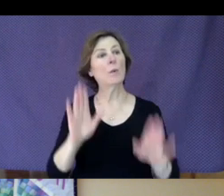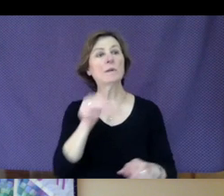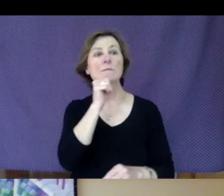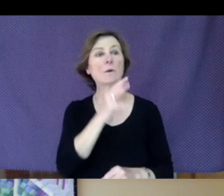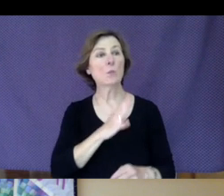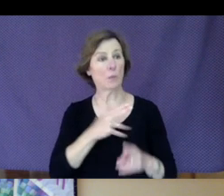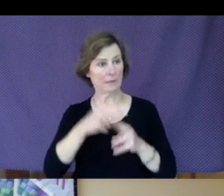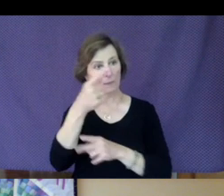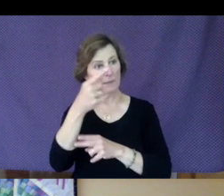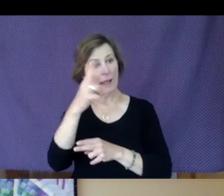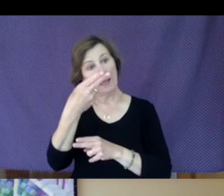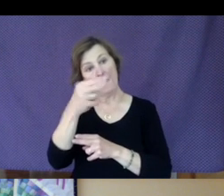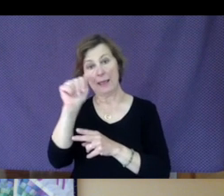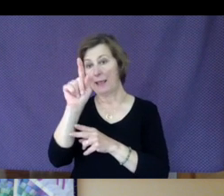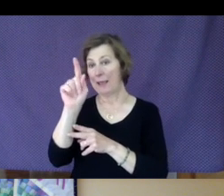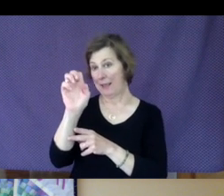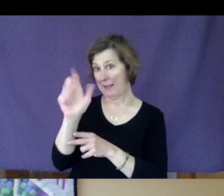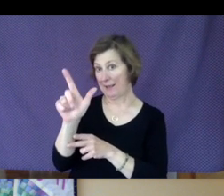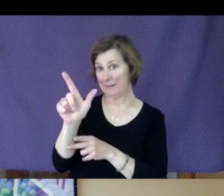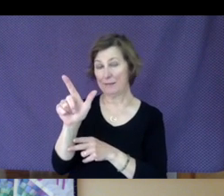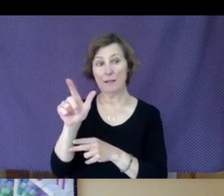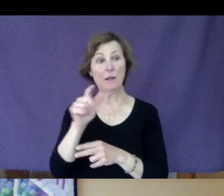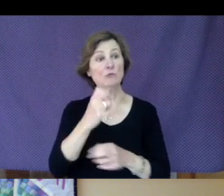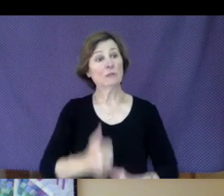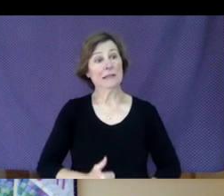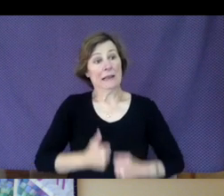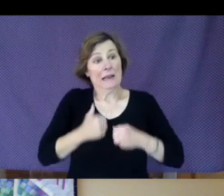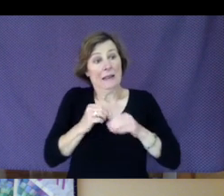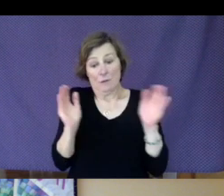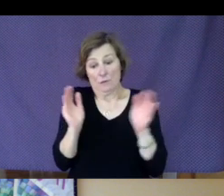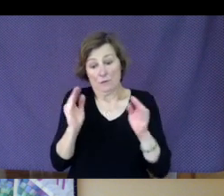She lived in a small town called Forest Grove in the State of Oregon